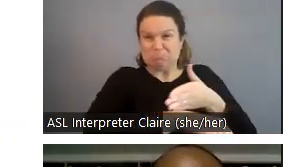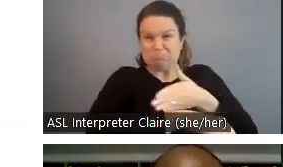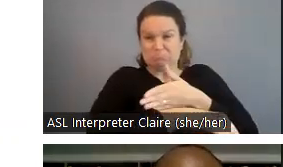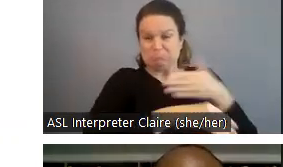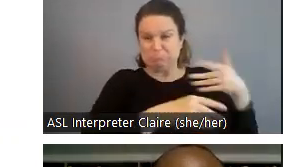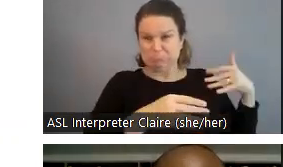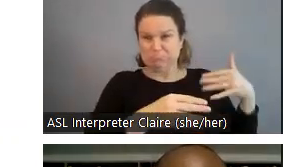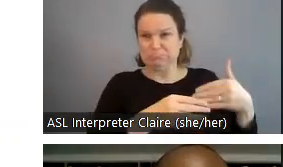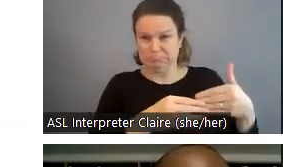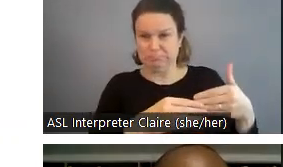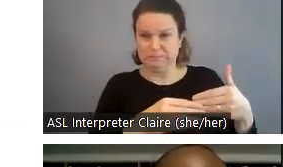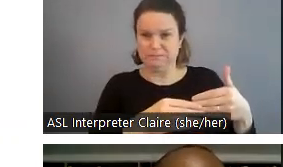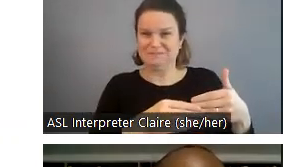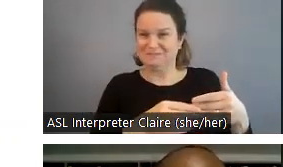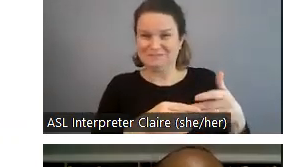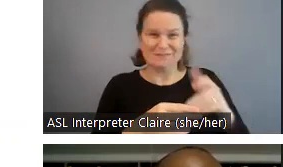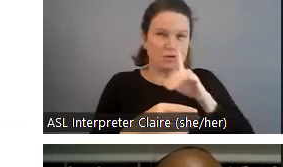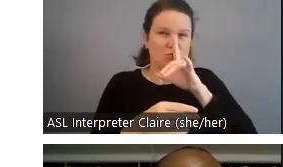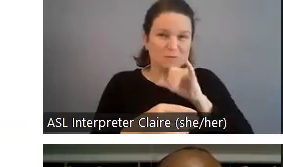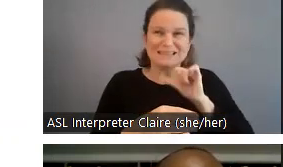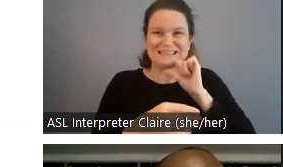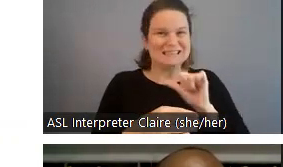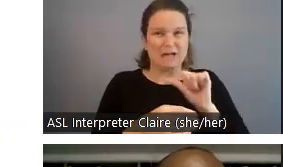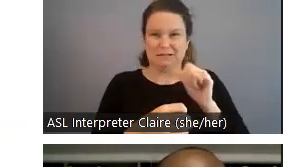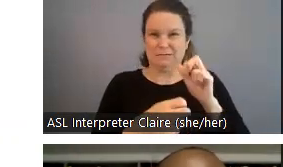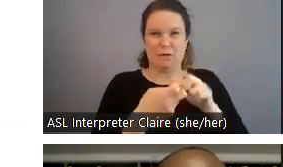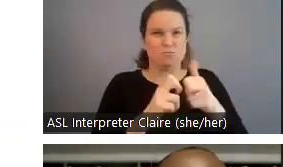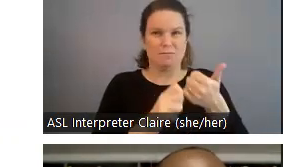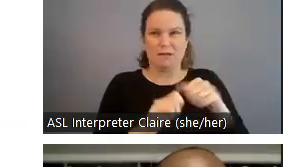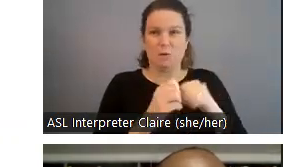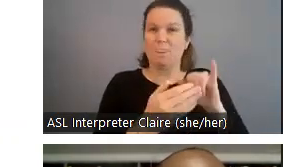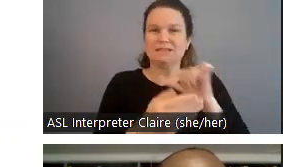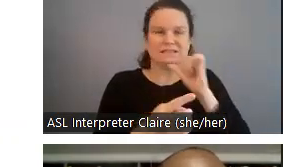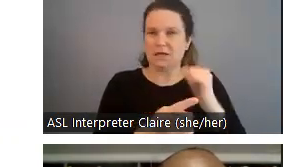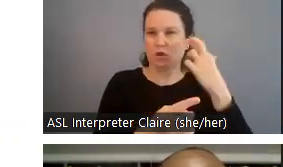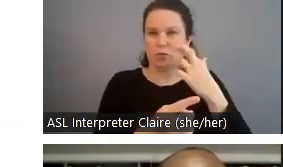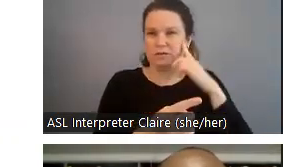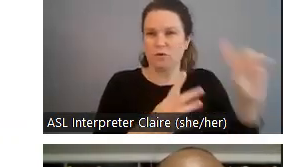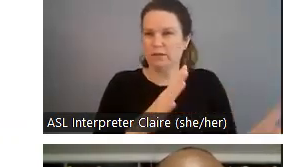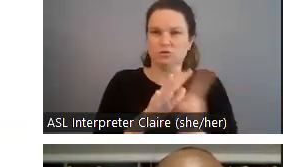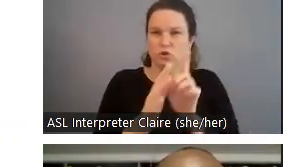such that that's not part of why they're presenting to the COVID Clinic today.